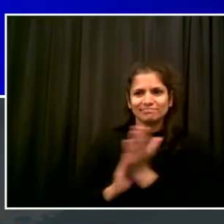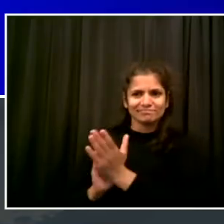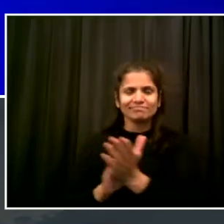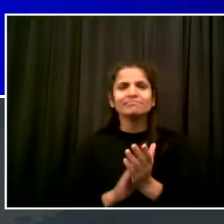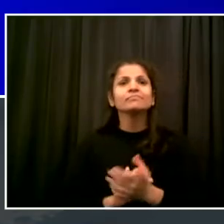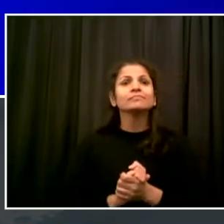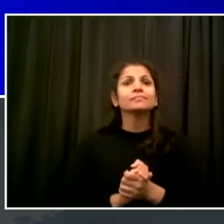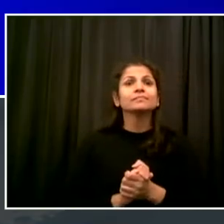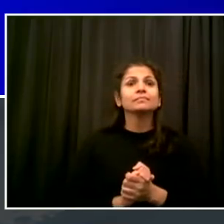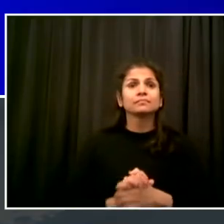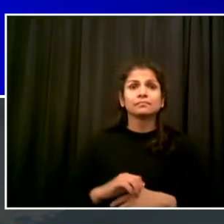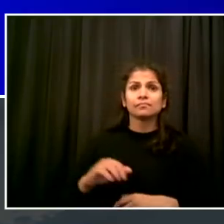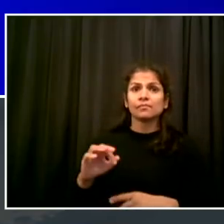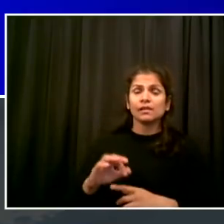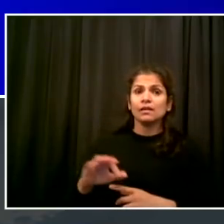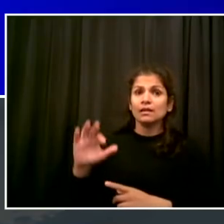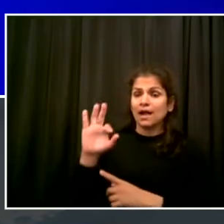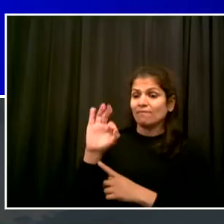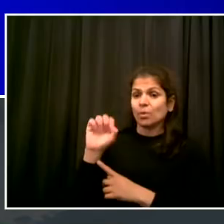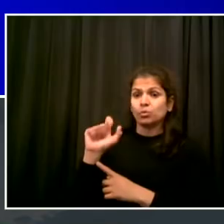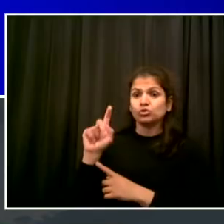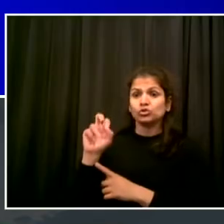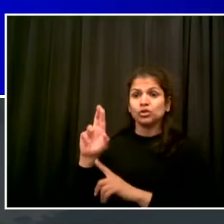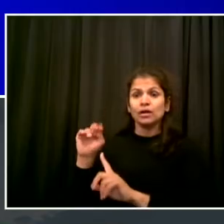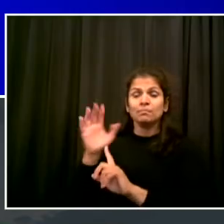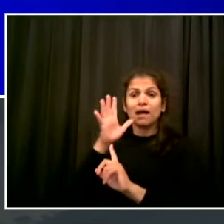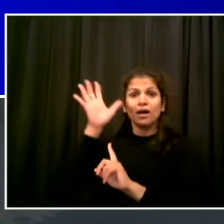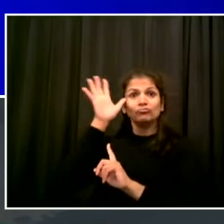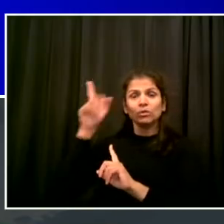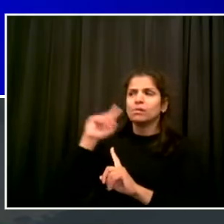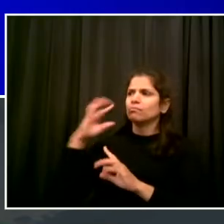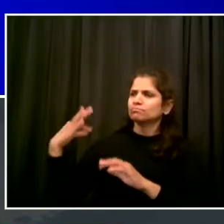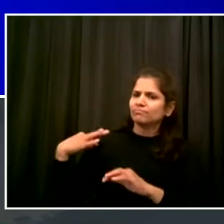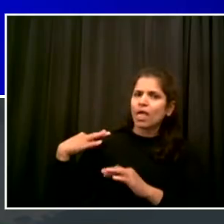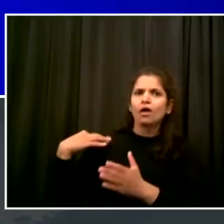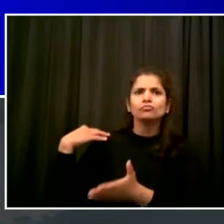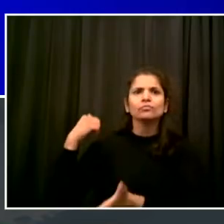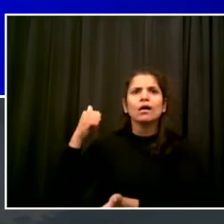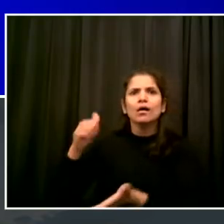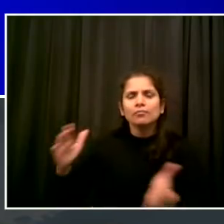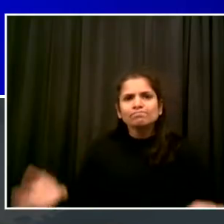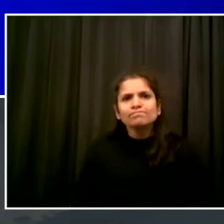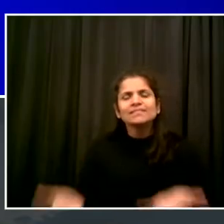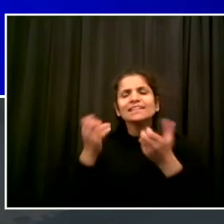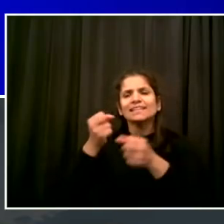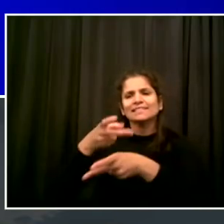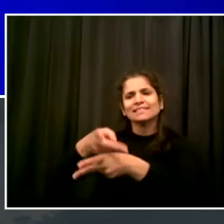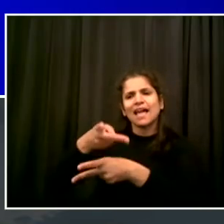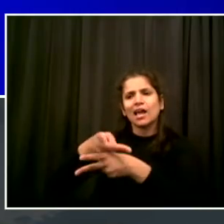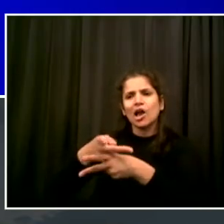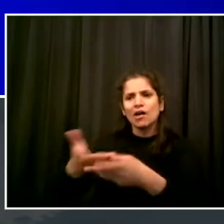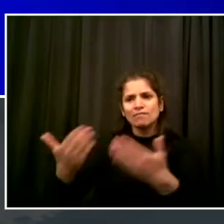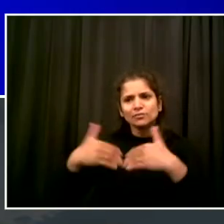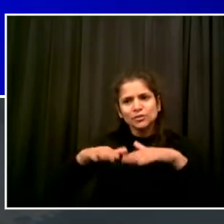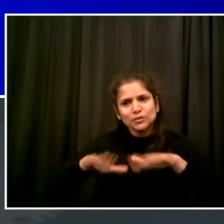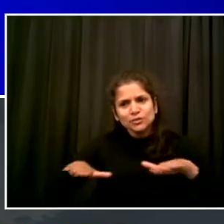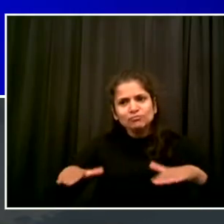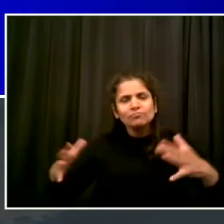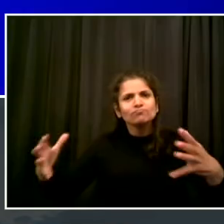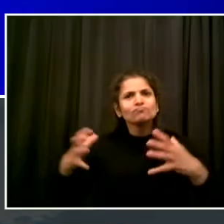EVERYONE IN THIS AREA IS UNSGUN. WE DON'T TALK